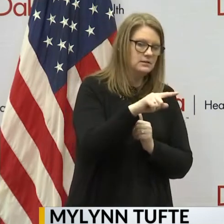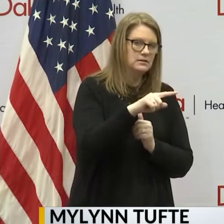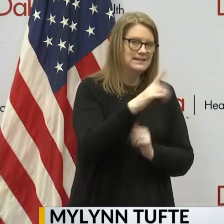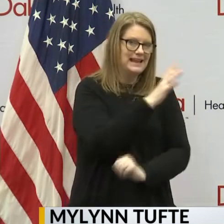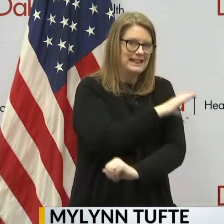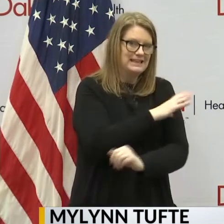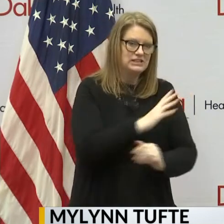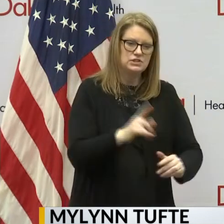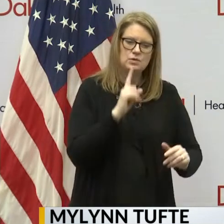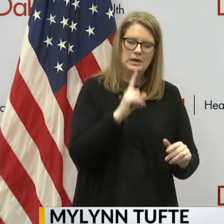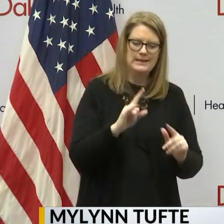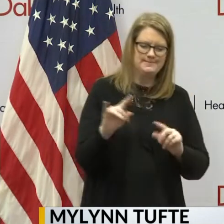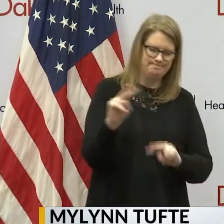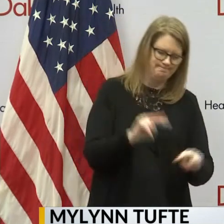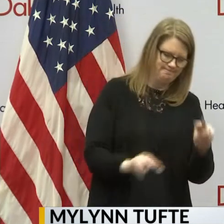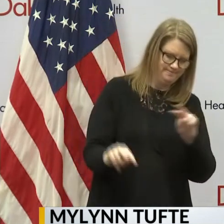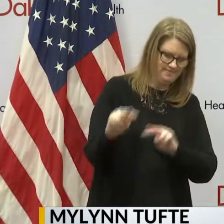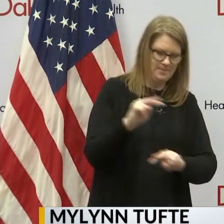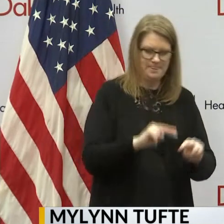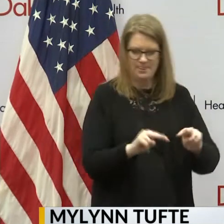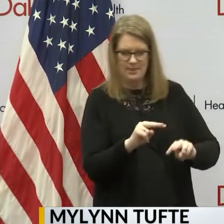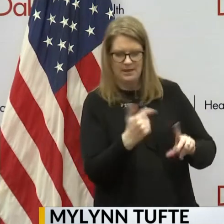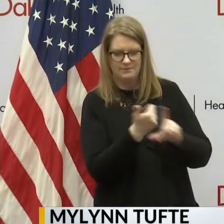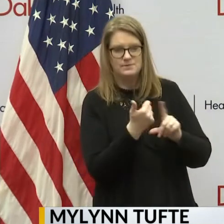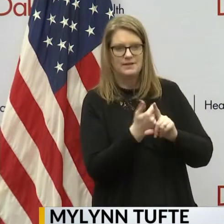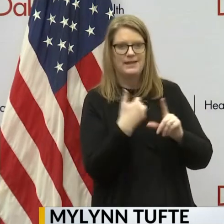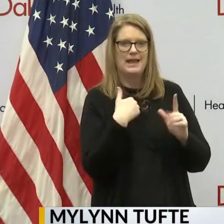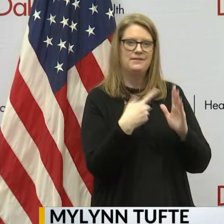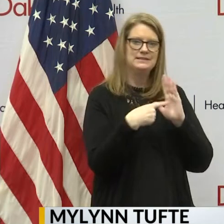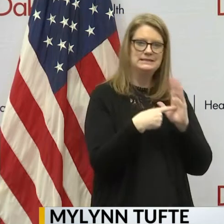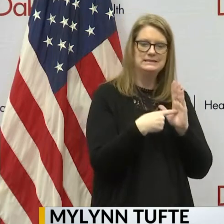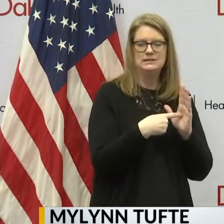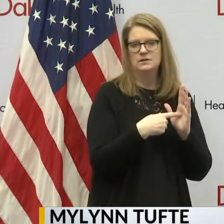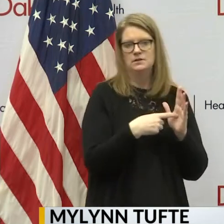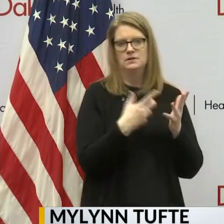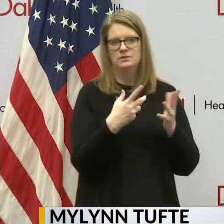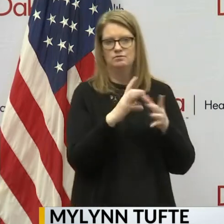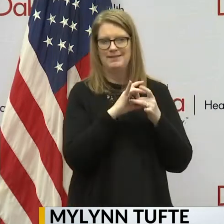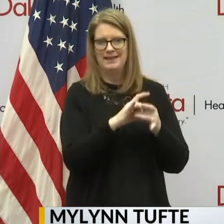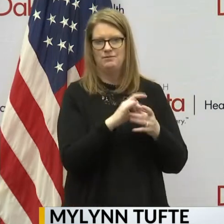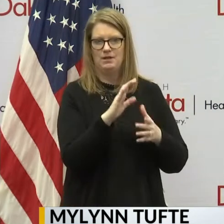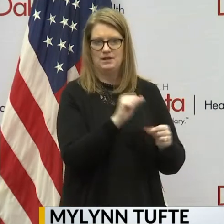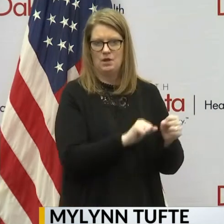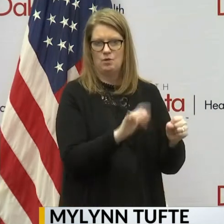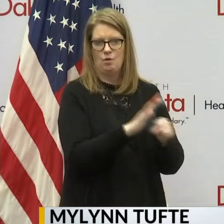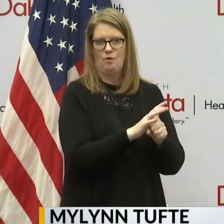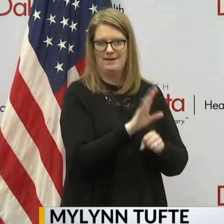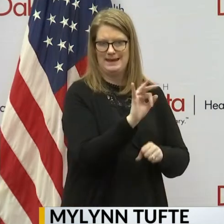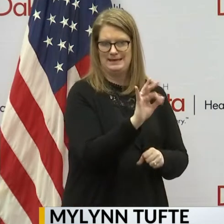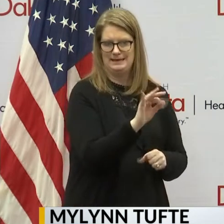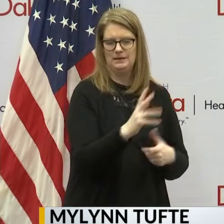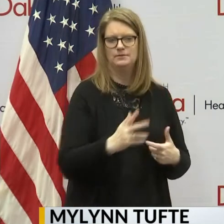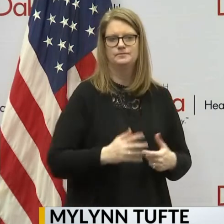ABOUT. WE ARE ASKING OUR CLINICIANS TO CONTINUE TO USE THEIR JUDGMENT